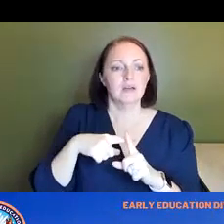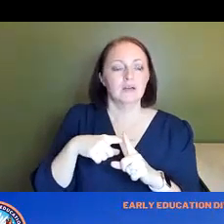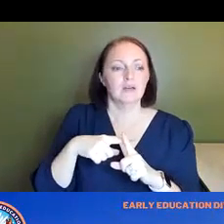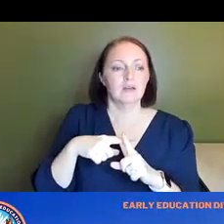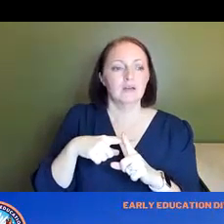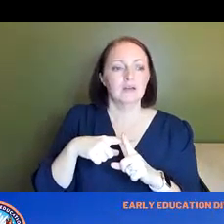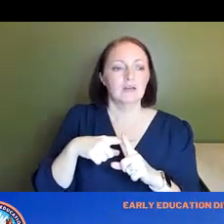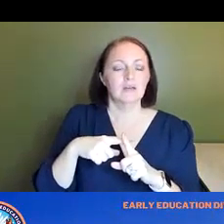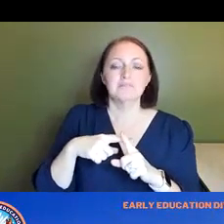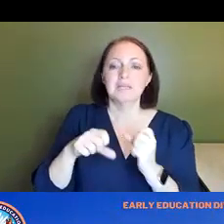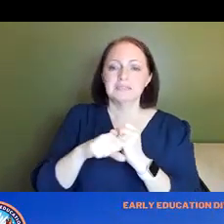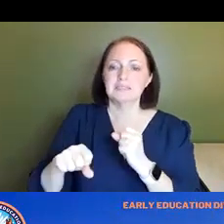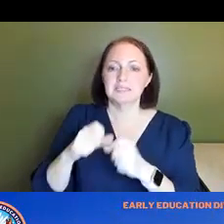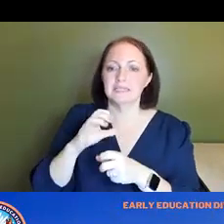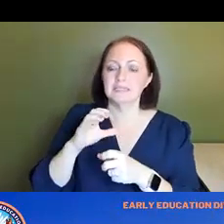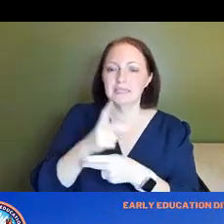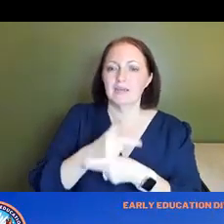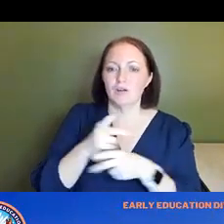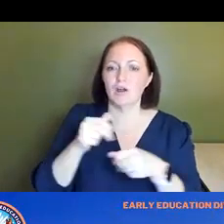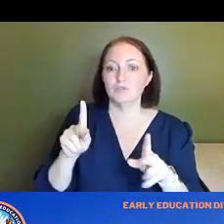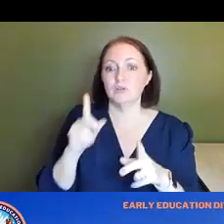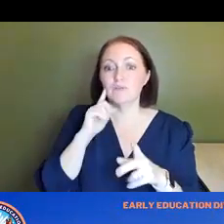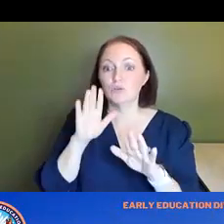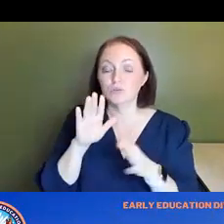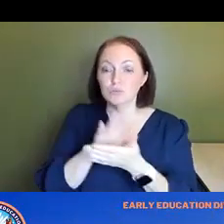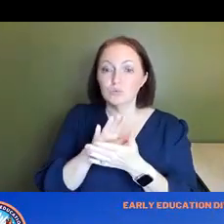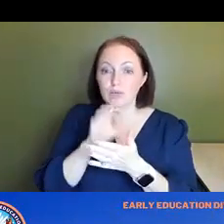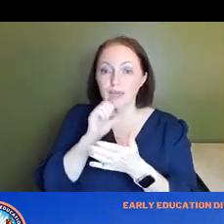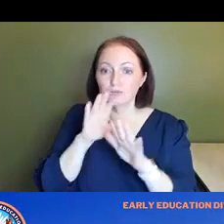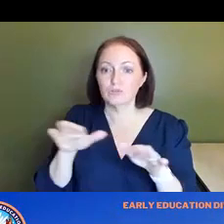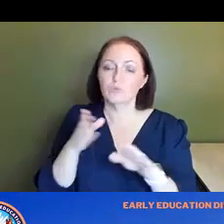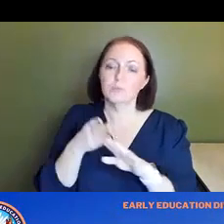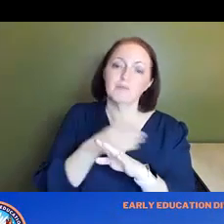opportunities that support school aged children with before and after school care and vacation